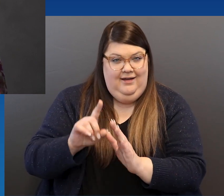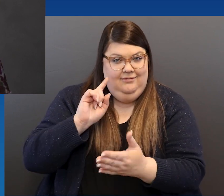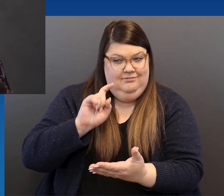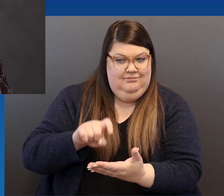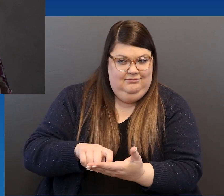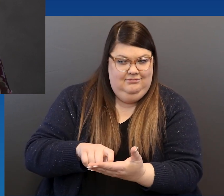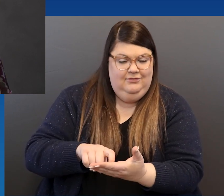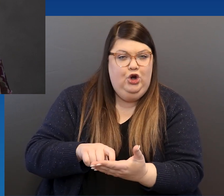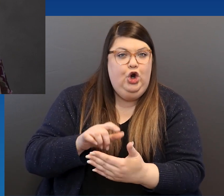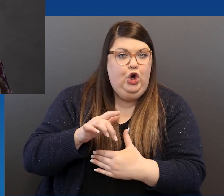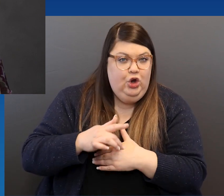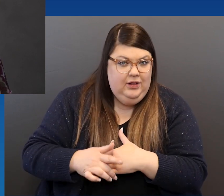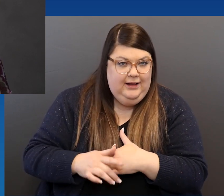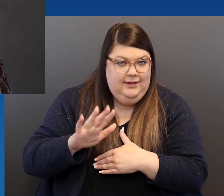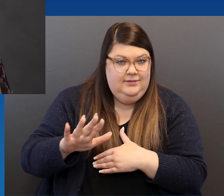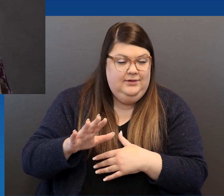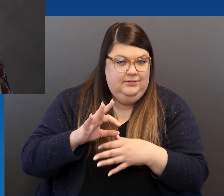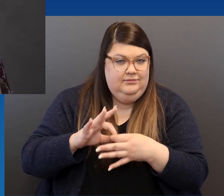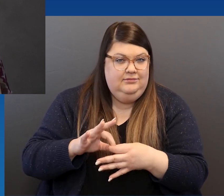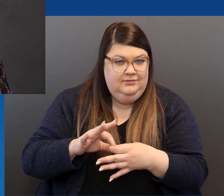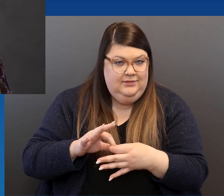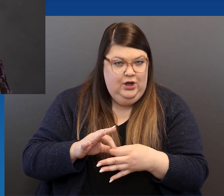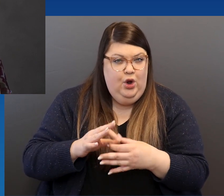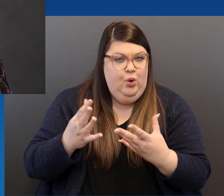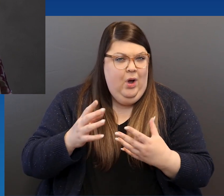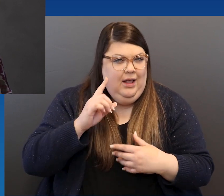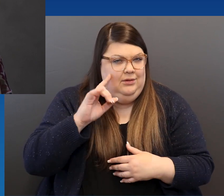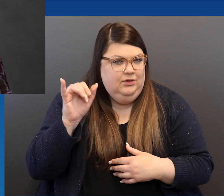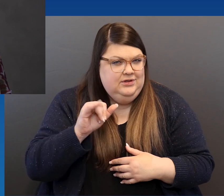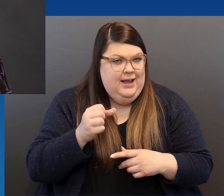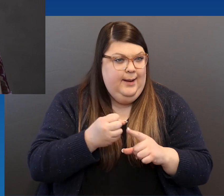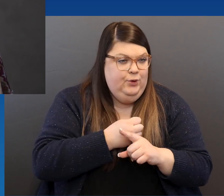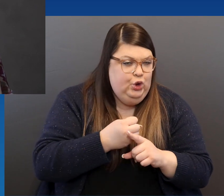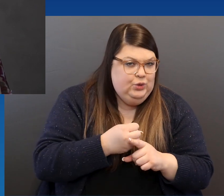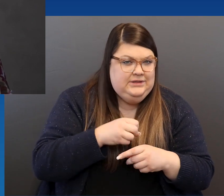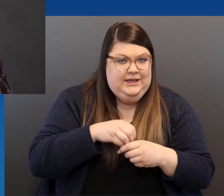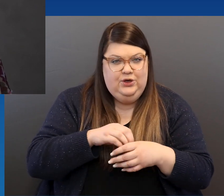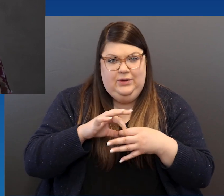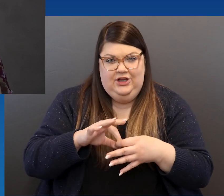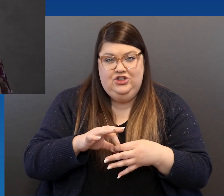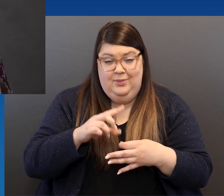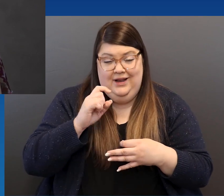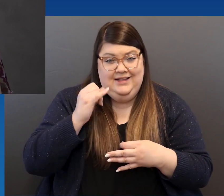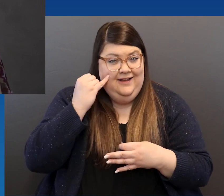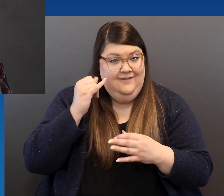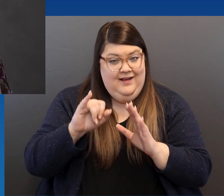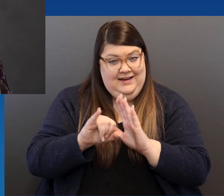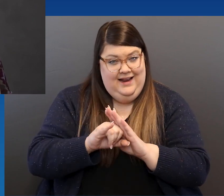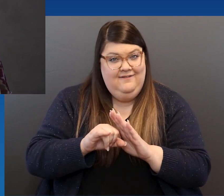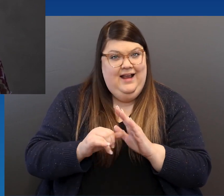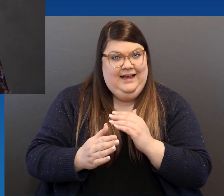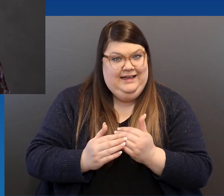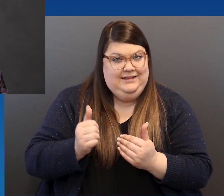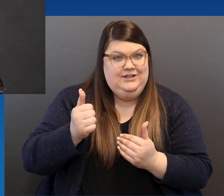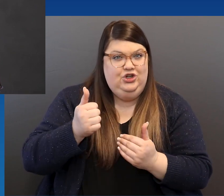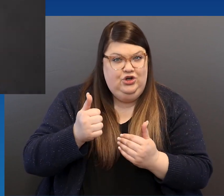early on abuse in a relationship. 'Cause the earlier you identify it, the easier it is to get out.